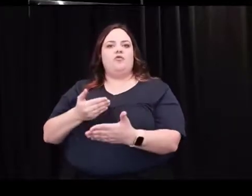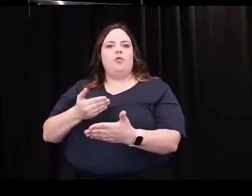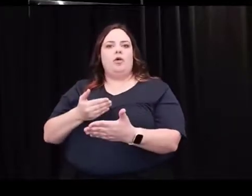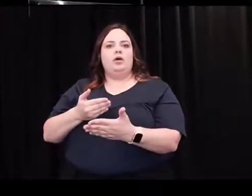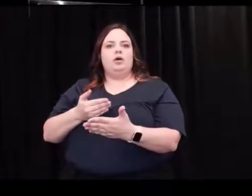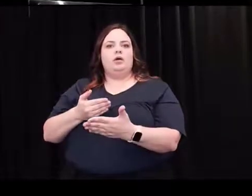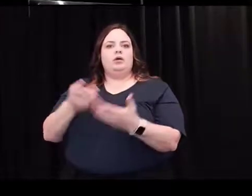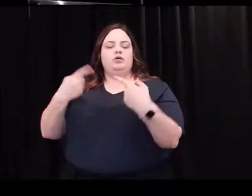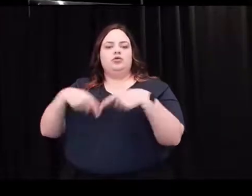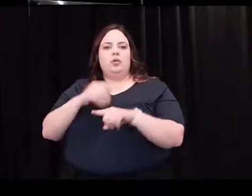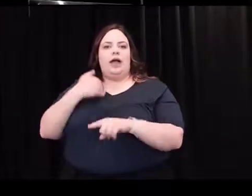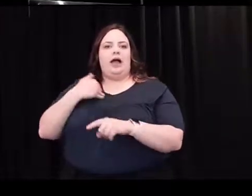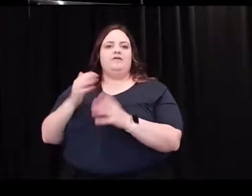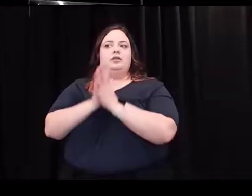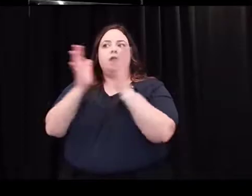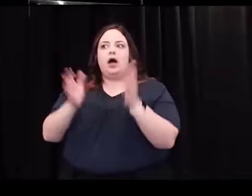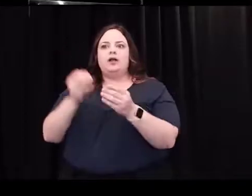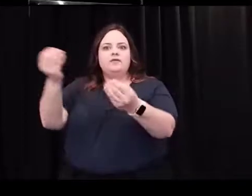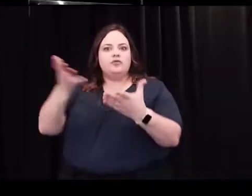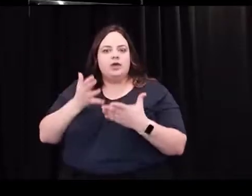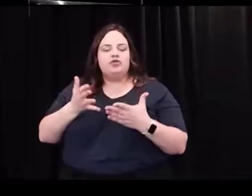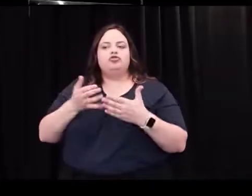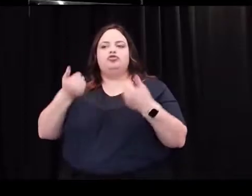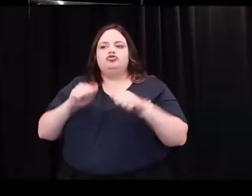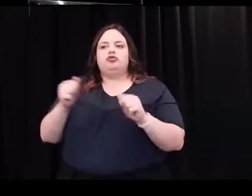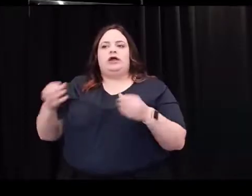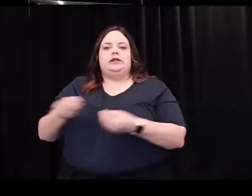like this where you got a lot of information that you're trying to convey the best way possible?